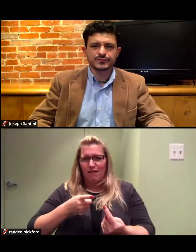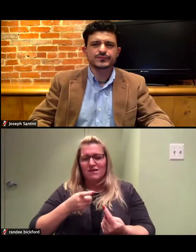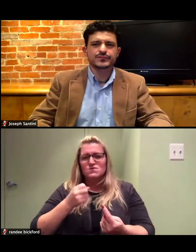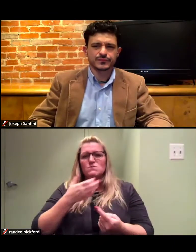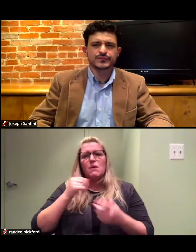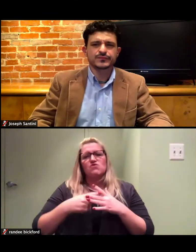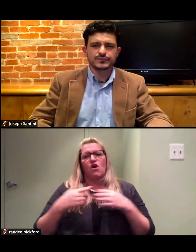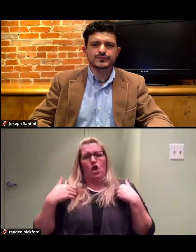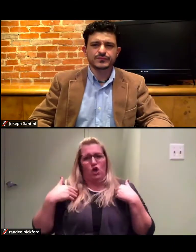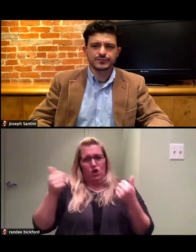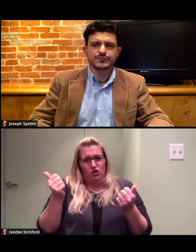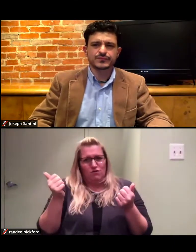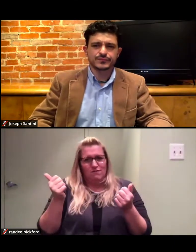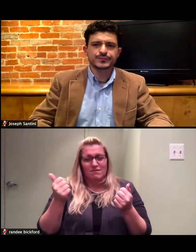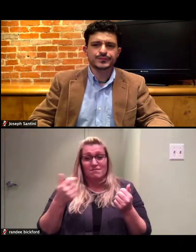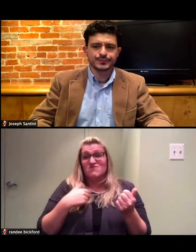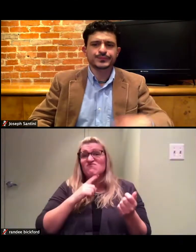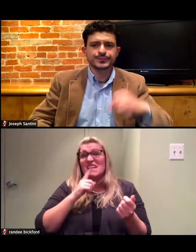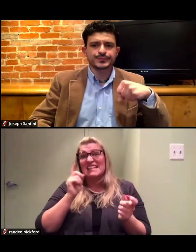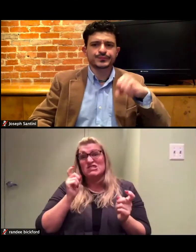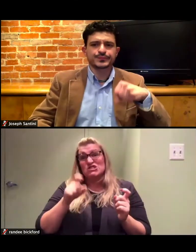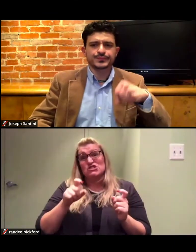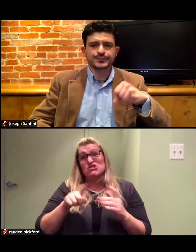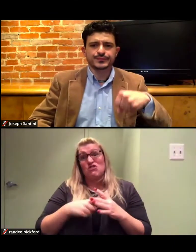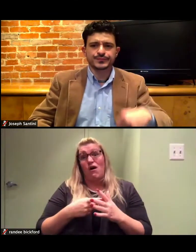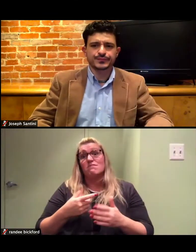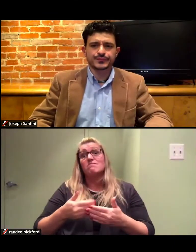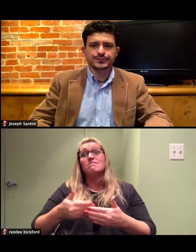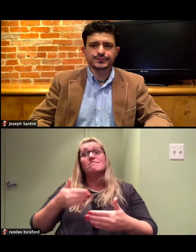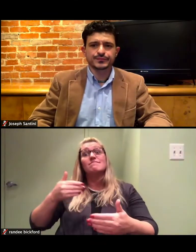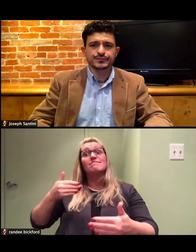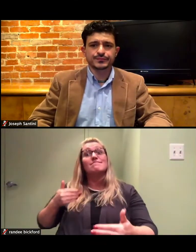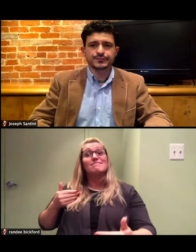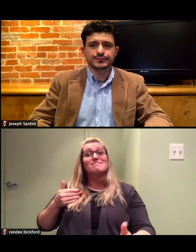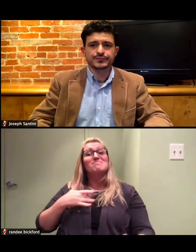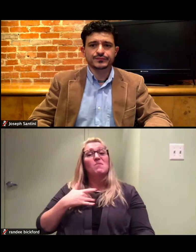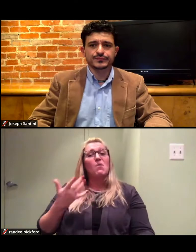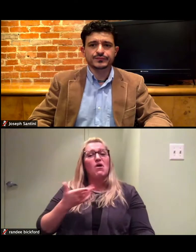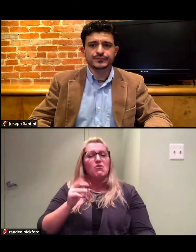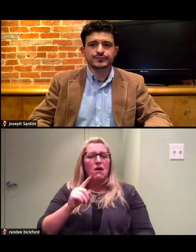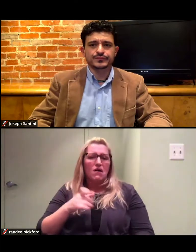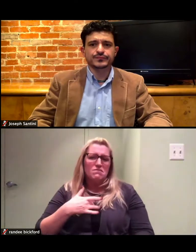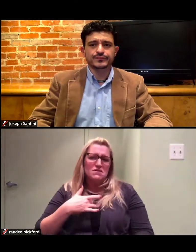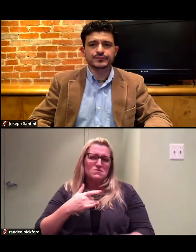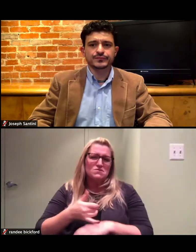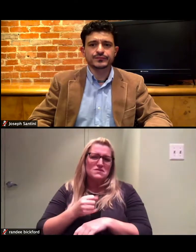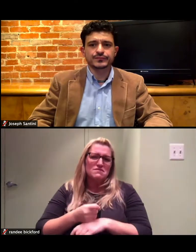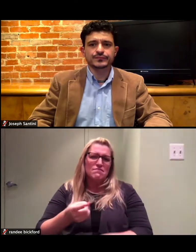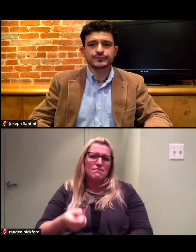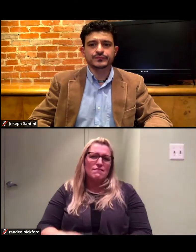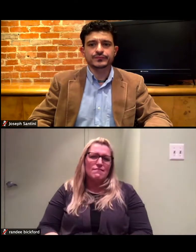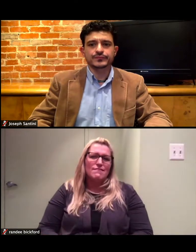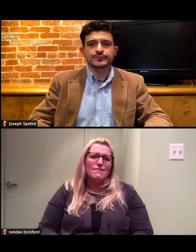they got when they were young. If we wait too long, then it's a struggle to learn those concepts. So, we wanna get ahead of the game